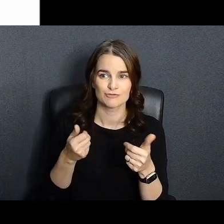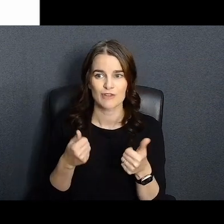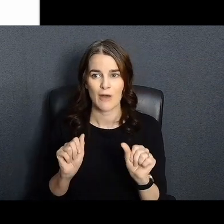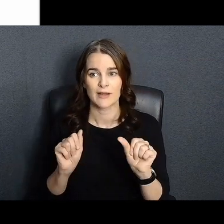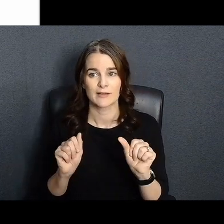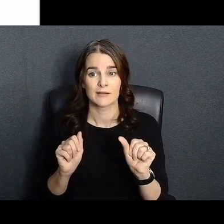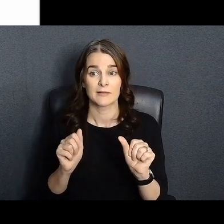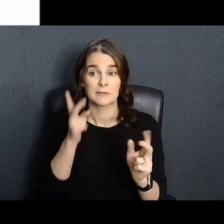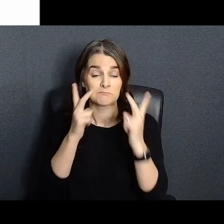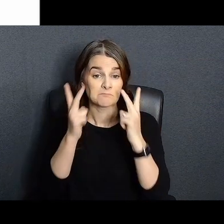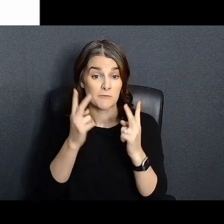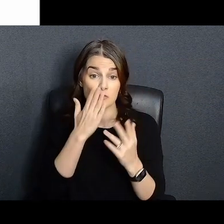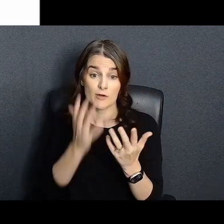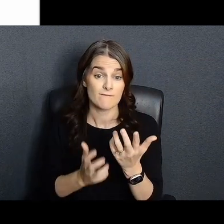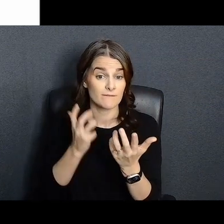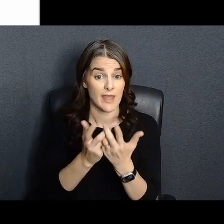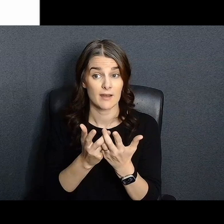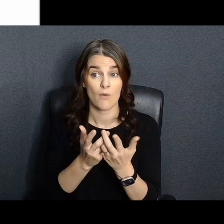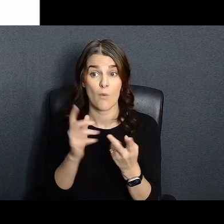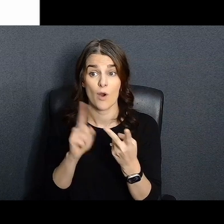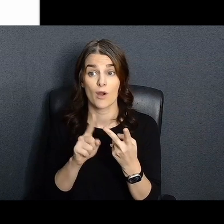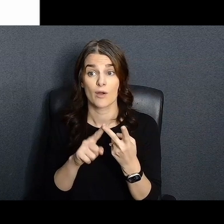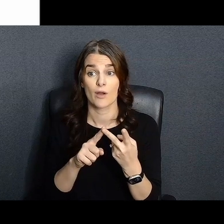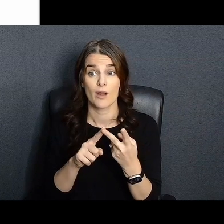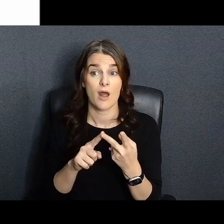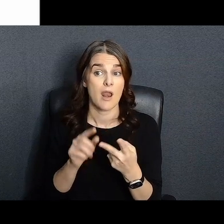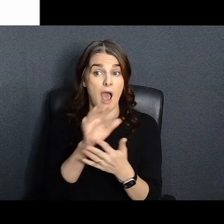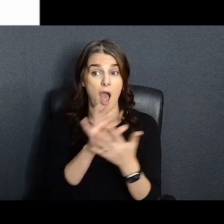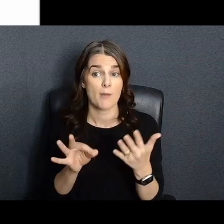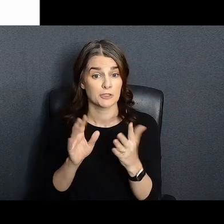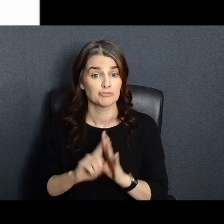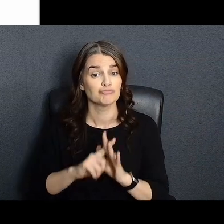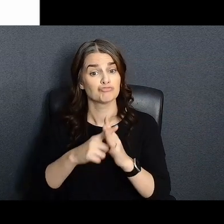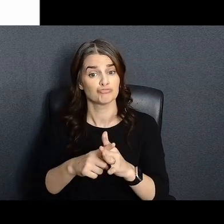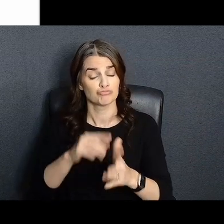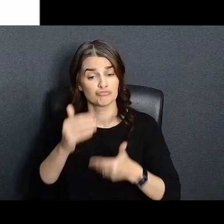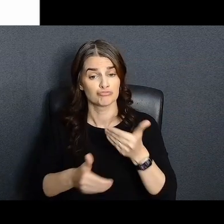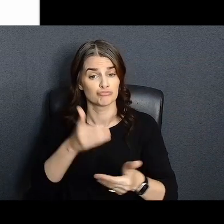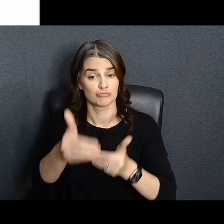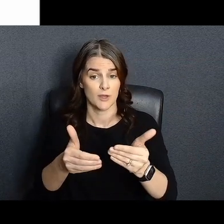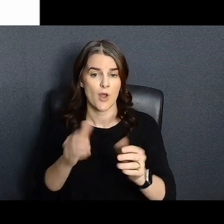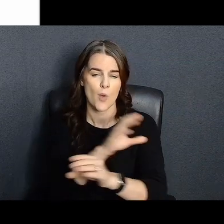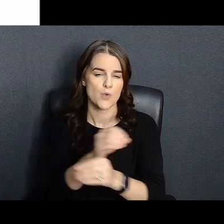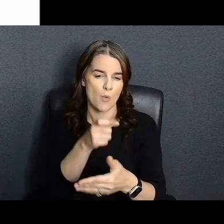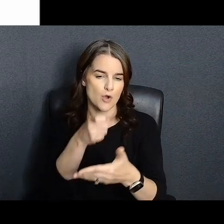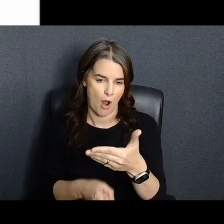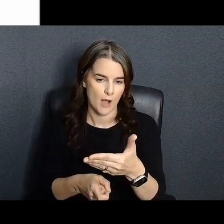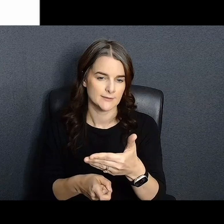if they are a good fit, or at least be an option to get started for a no-cost method.